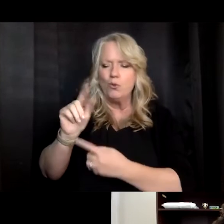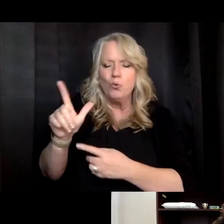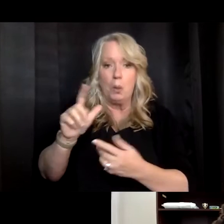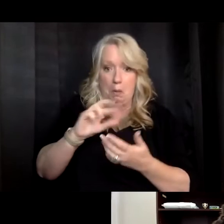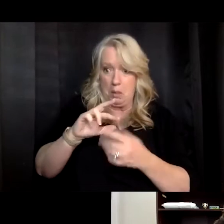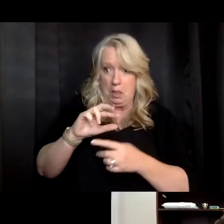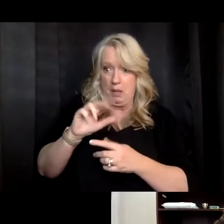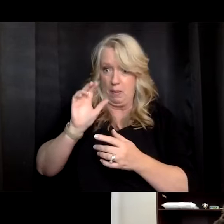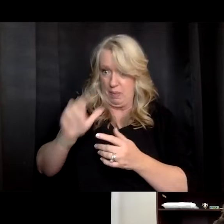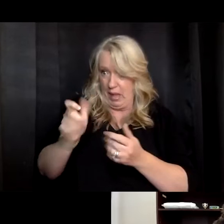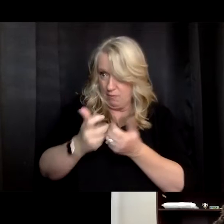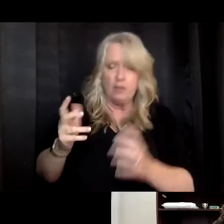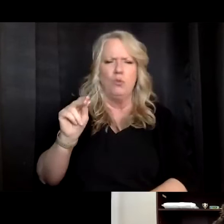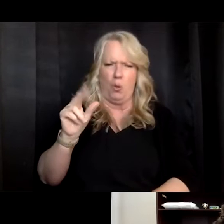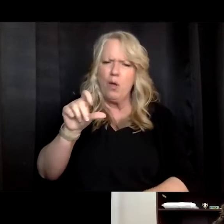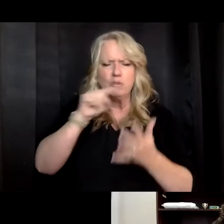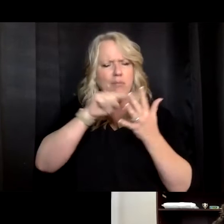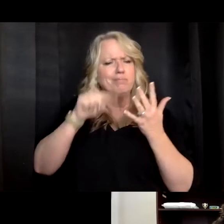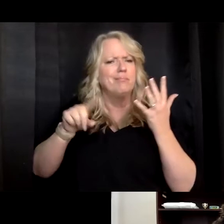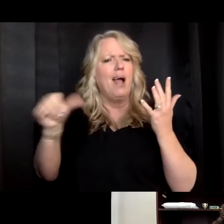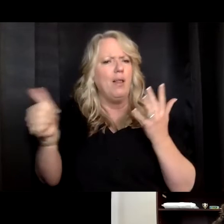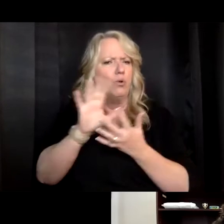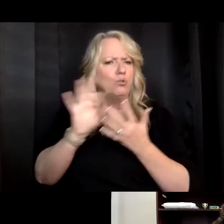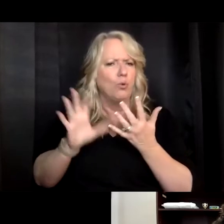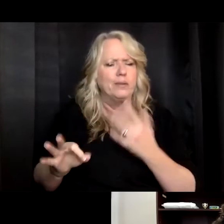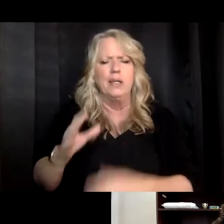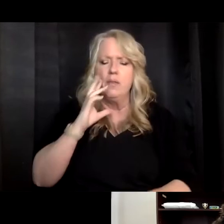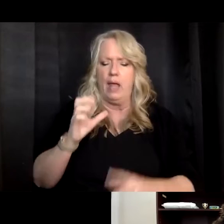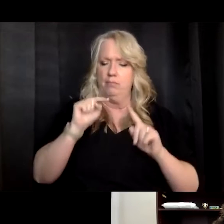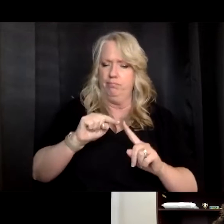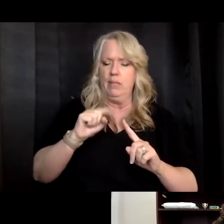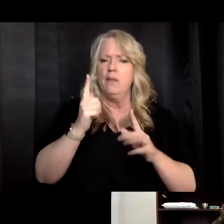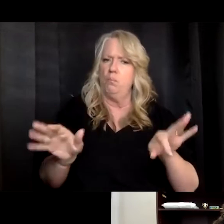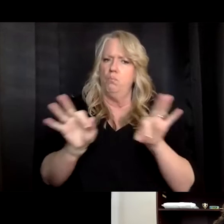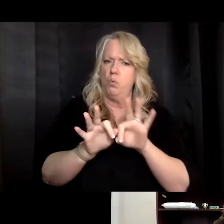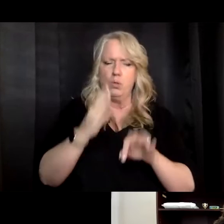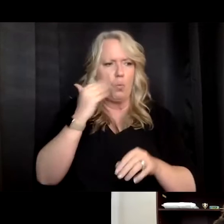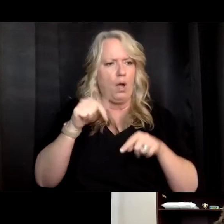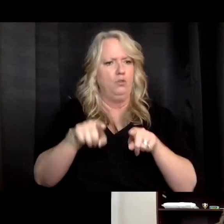TALKED ABOUT MEDICINES ARE JUST A TOOL. THEY'RE A TOOL FOR CRISIS CARE , BUT NOT THE ONLY TOOL. AND SO UNDERSTANDING THERE ARE SO MANY